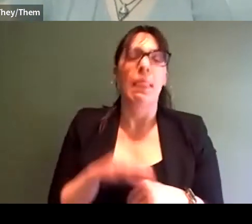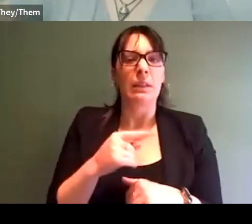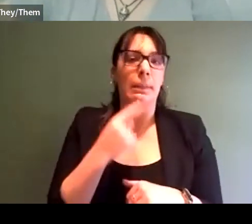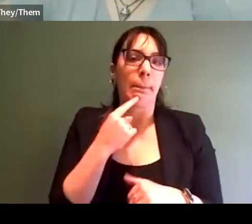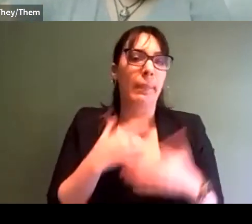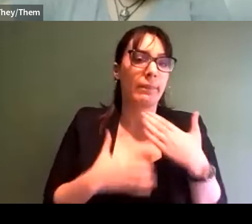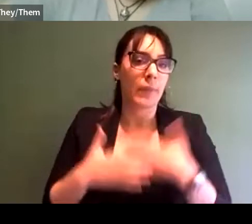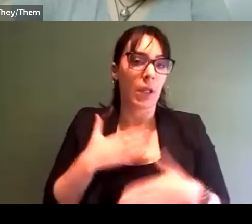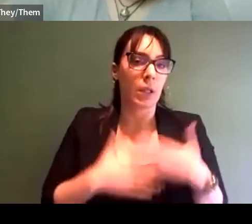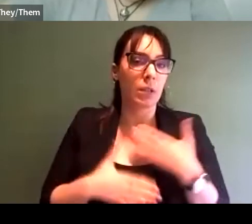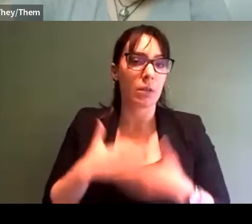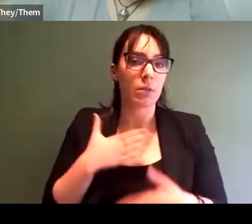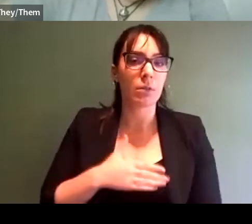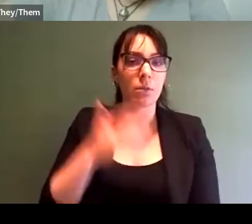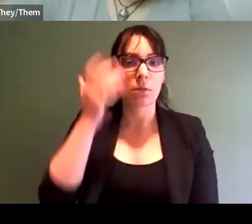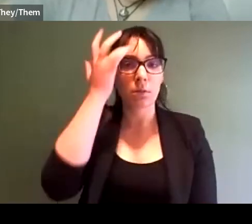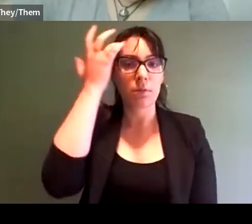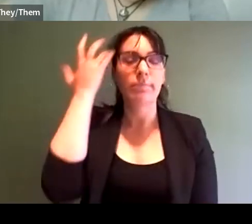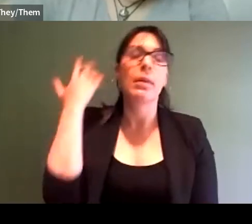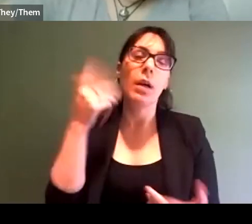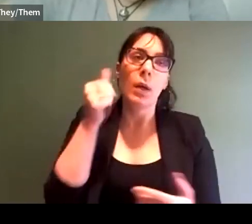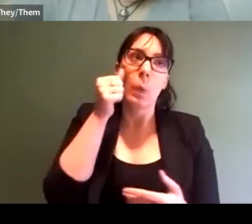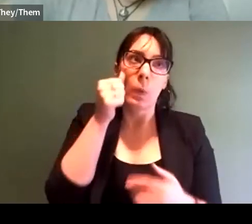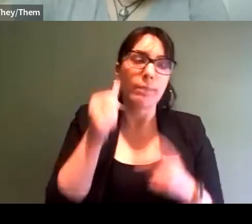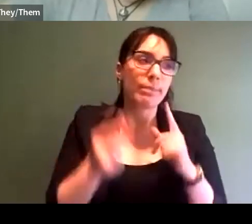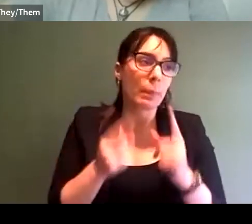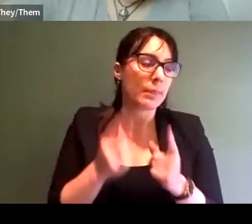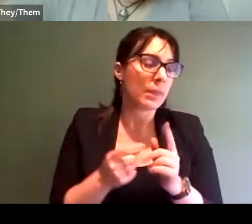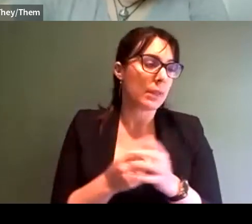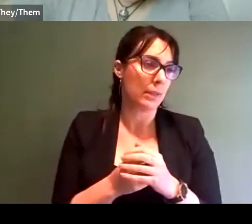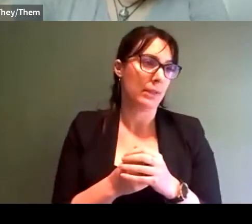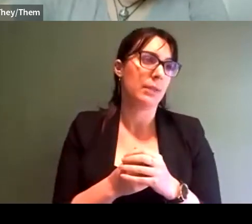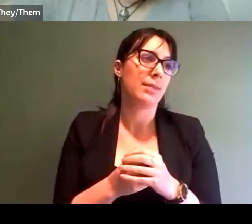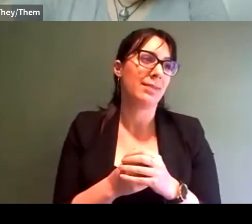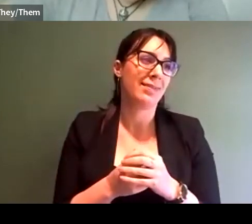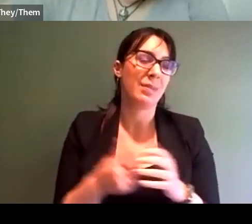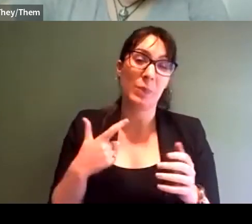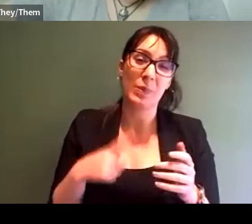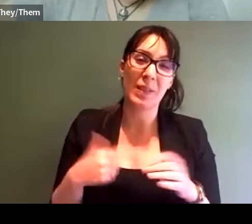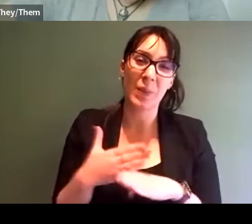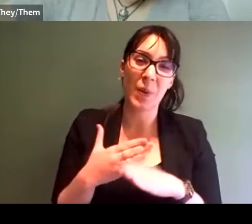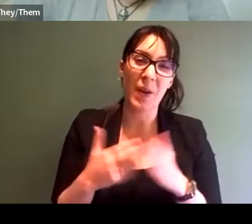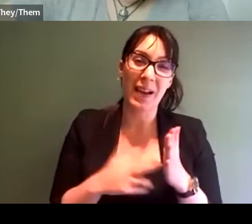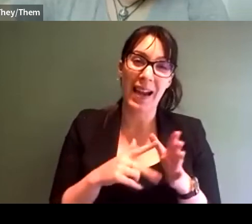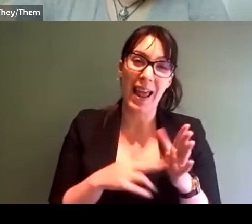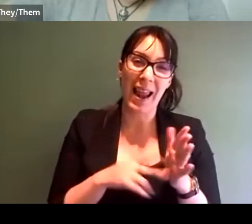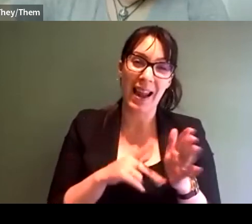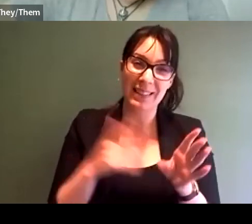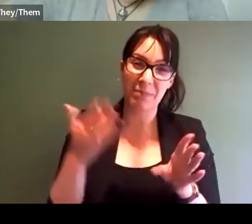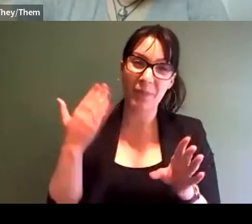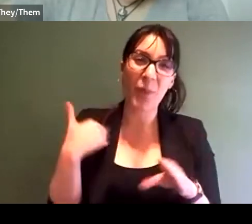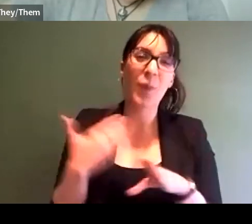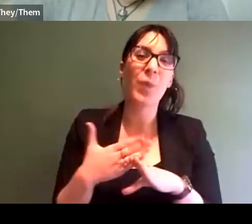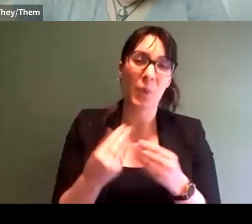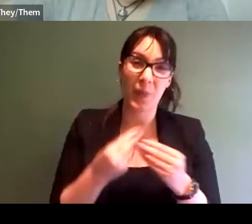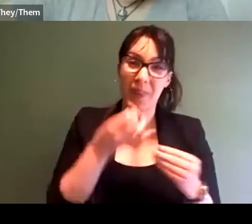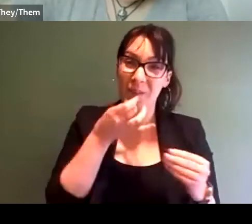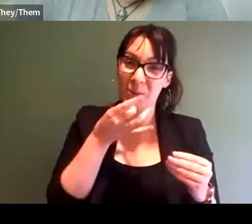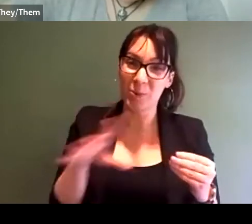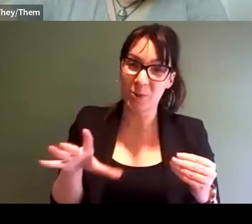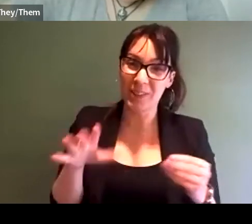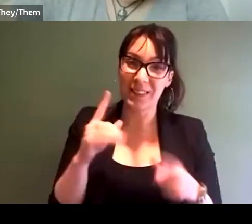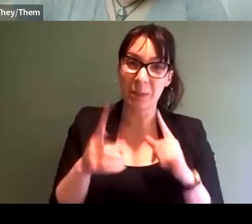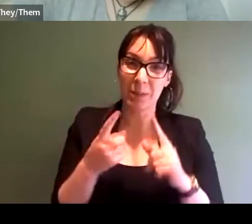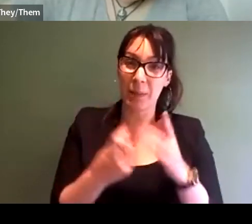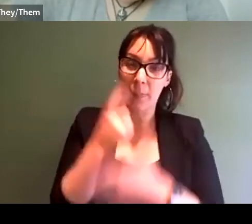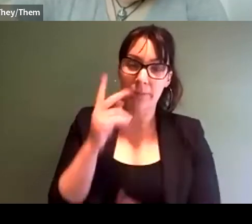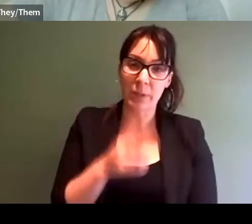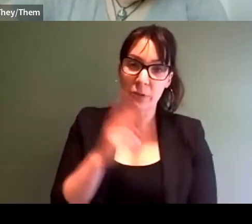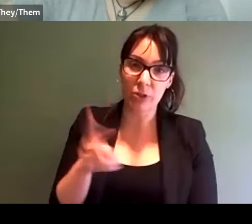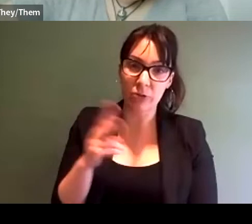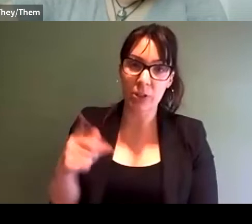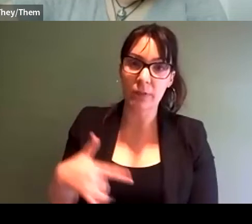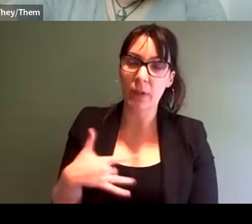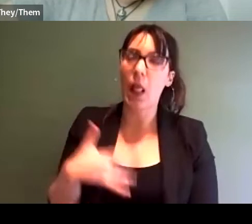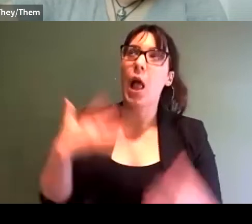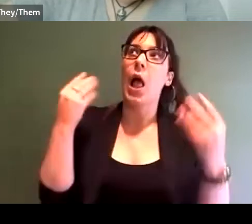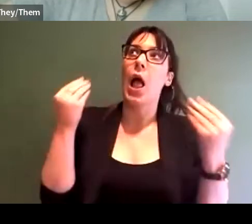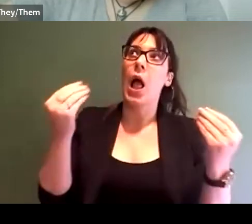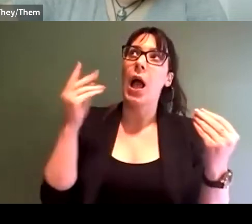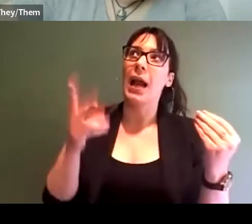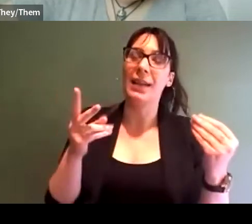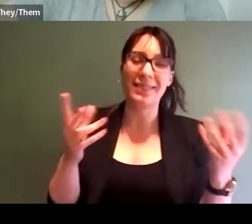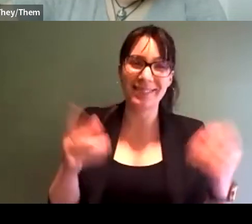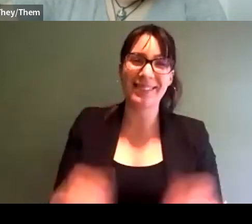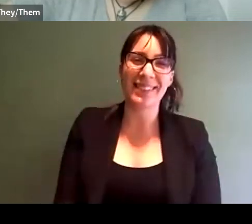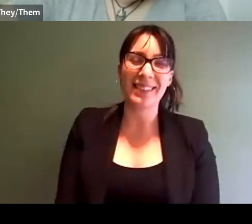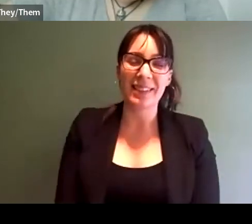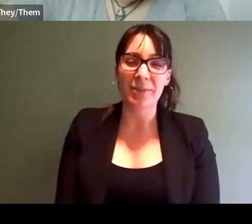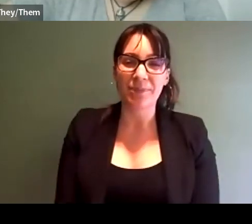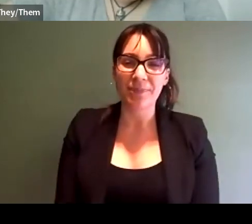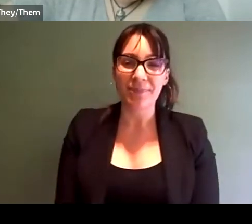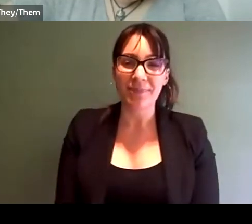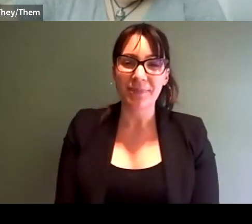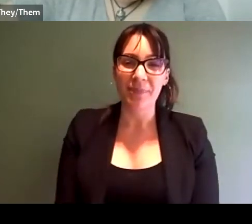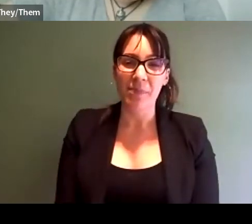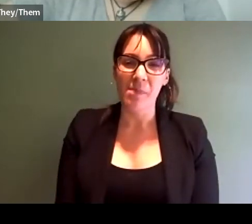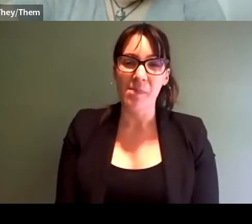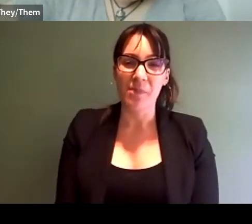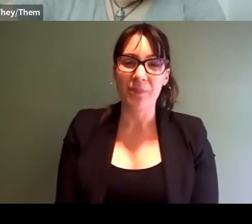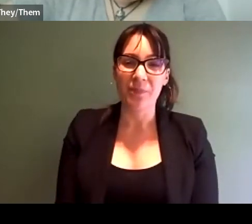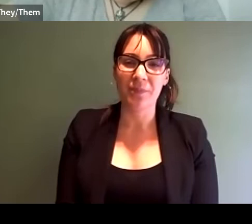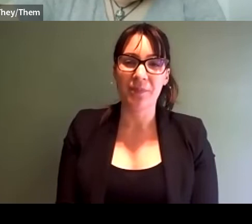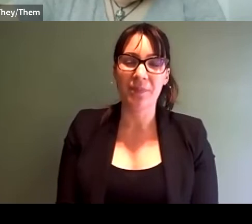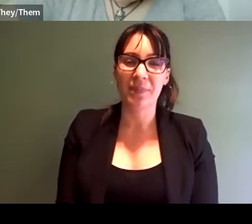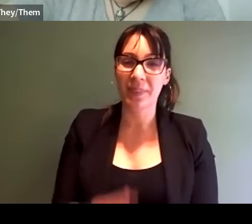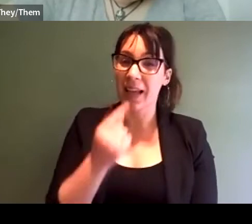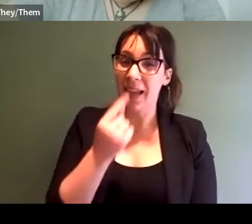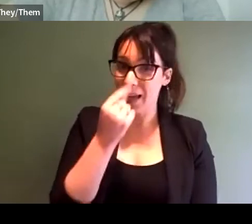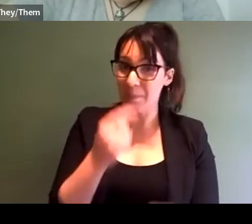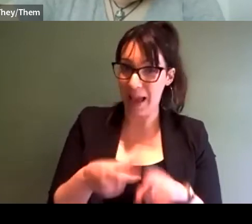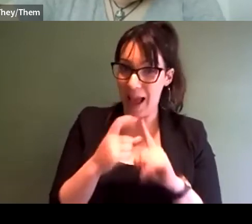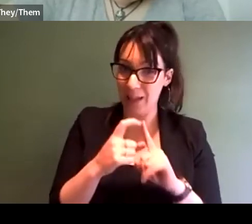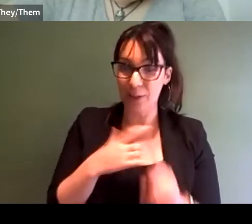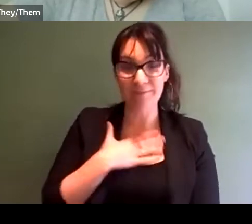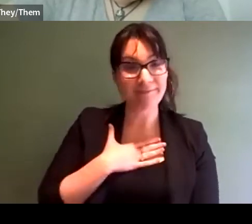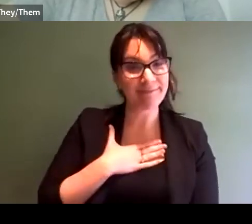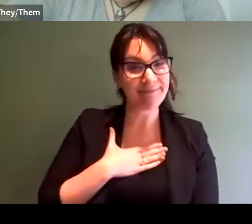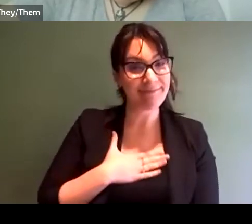Instead of I know sometimes, you know, being in Danny, having been aligning myself and working with children. Sometimes when it happens frequently you're like oh no not again, you don't, you're not the most accommodating person, but every time that's